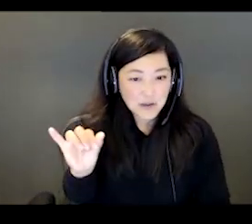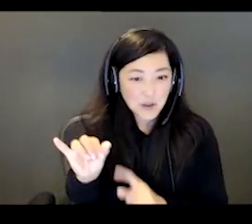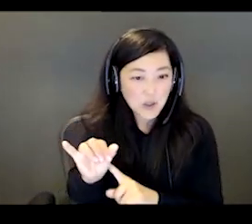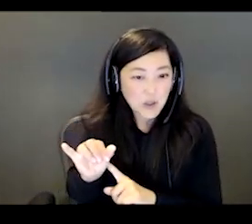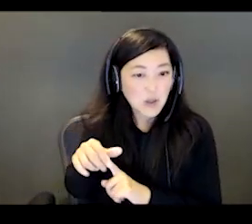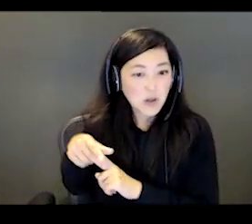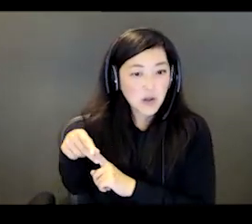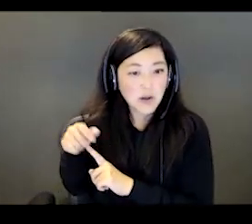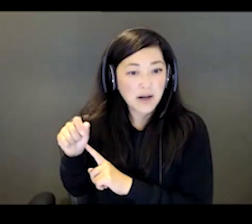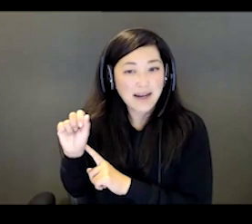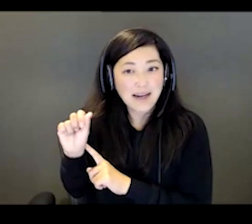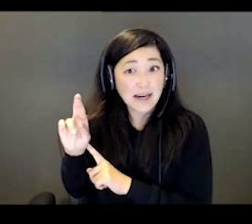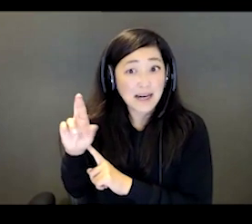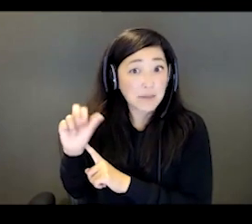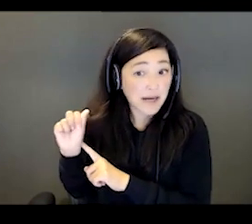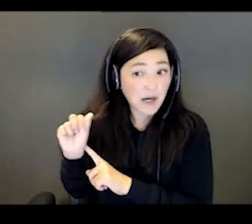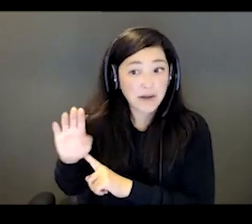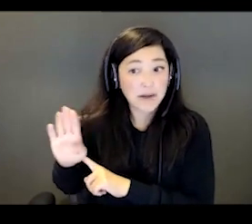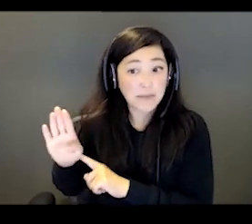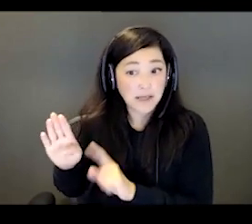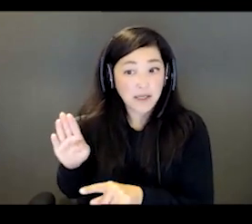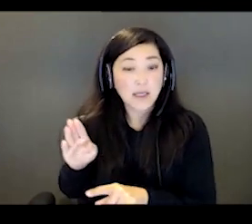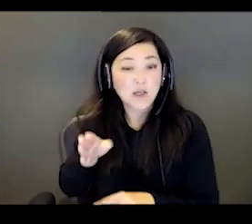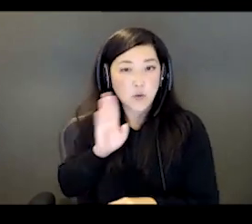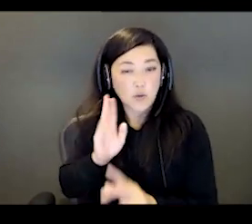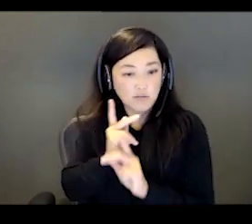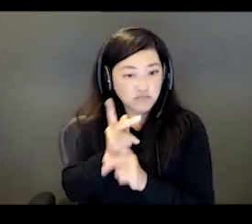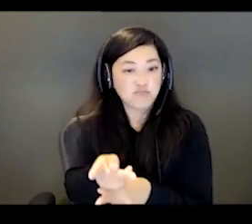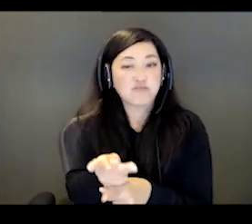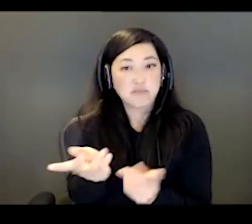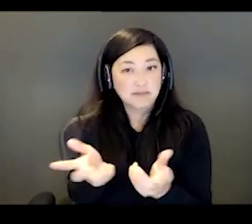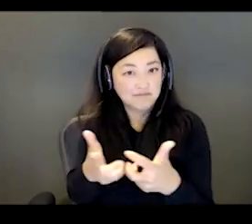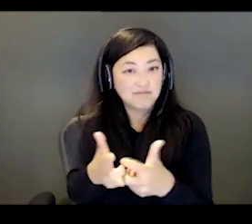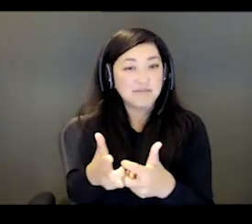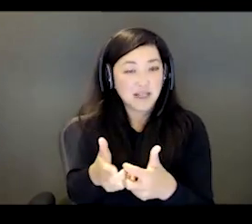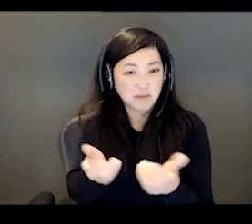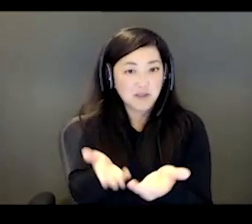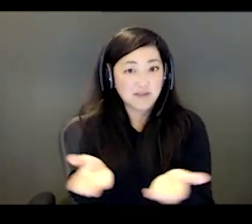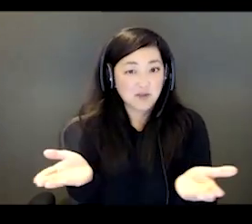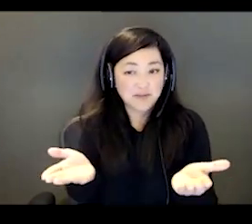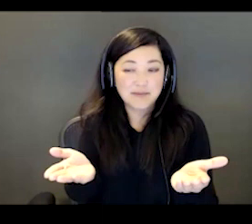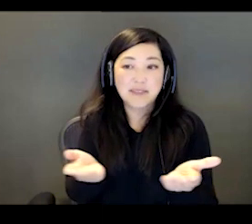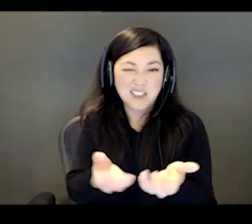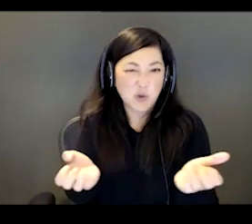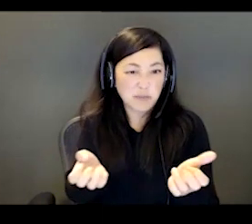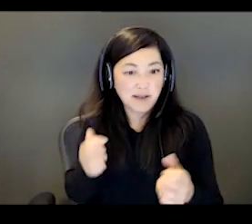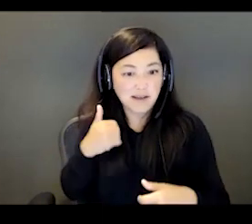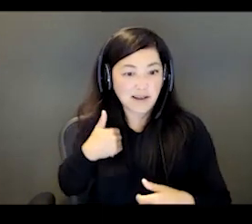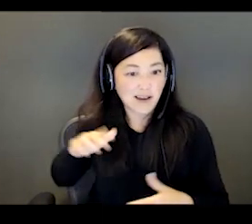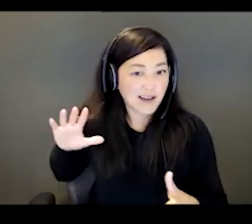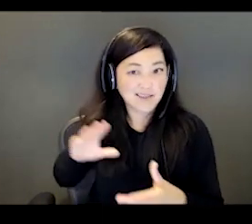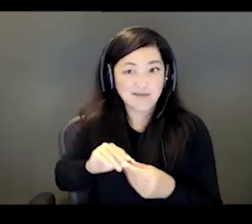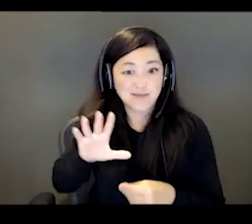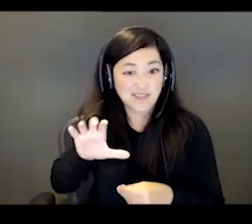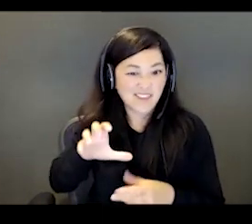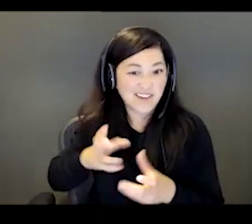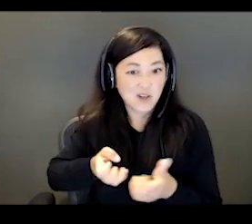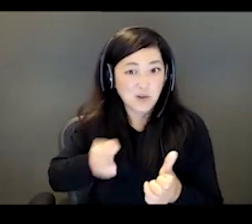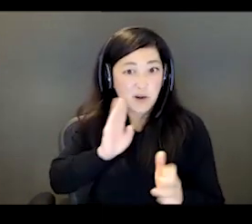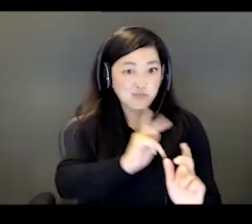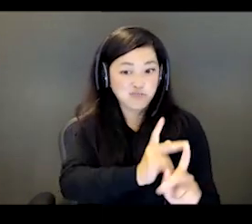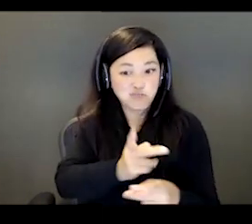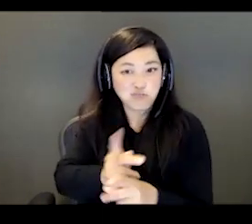And our pair. IB program, which actually has a free adapted equipment loan service with over 500 equipment loan service with over 500 500 pieces of equipment in it that we loan out in New Brunswick actually has a free adopted equipment loan service, with over 500 500 pieces of equipment in it that we loan out in New Brunswick.